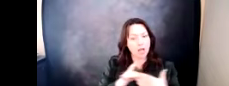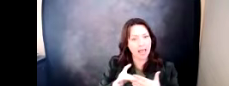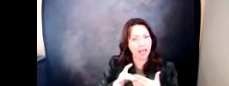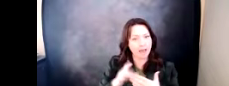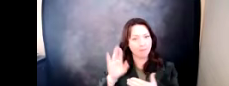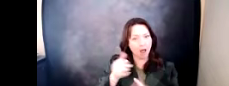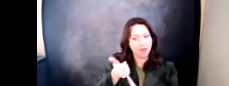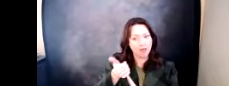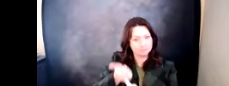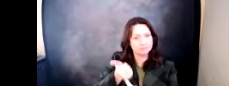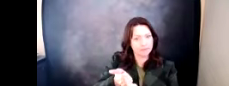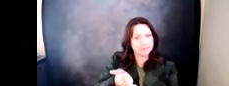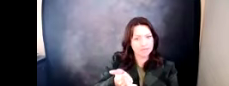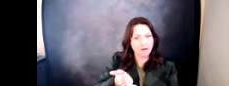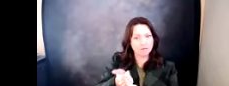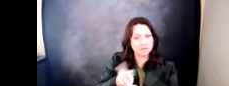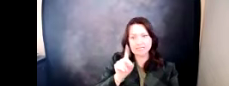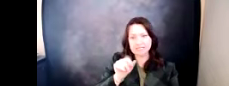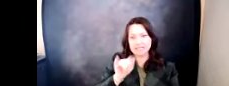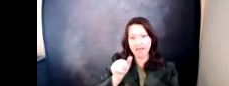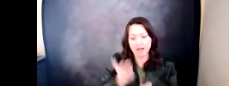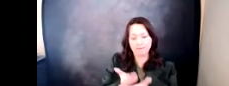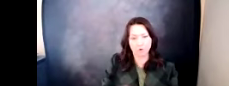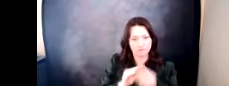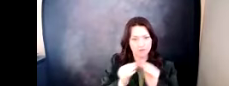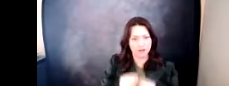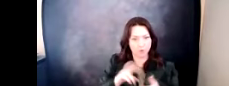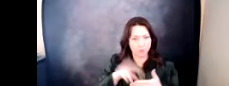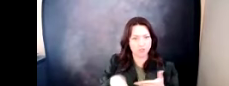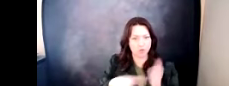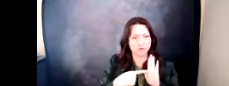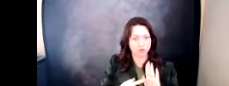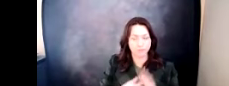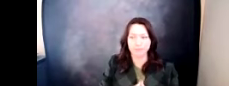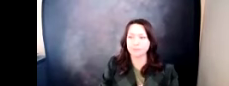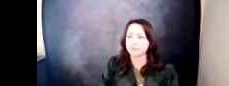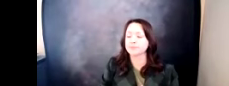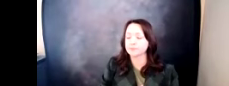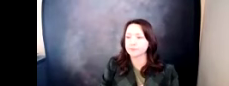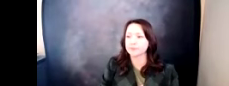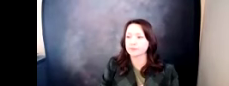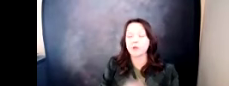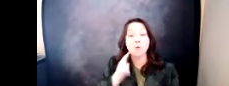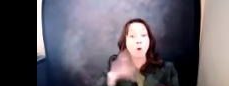was data driven um results. And what we found was that as these um